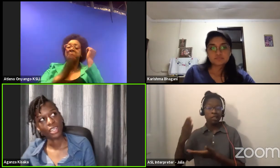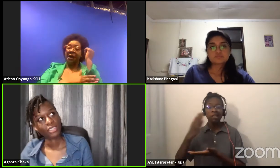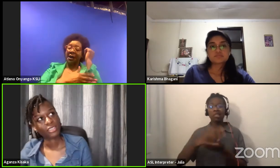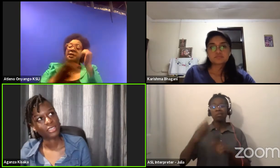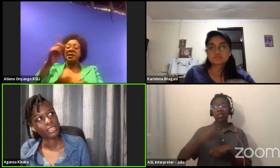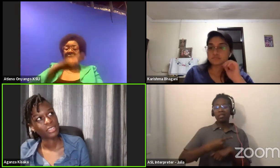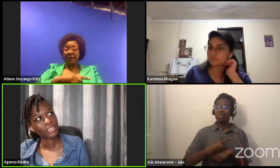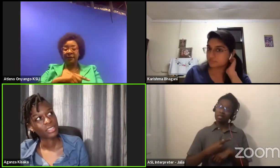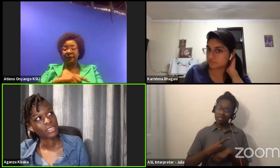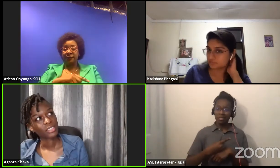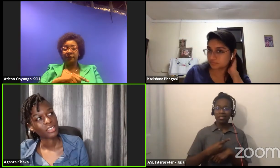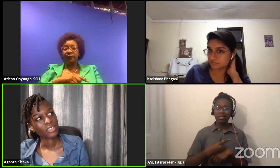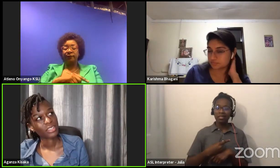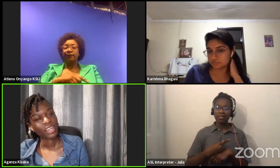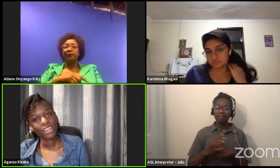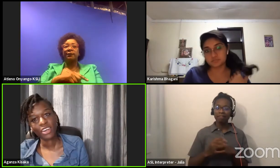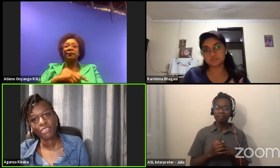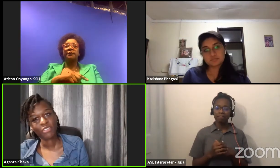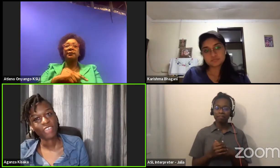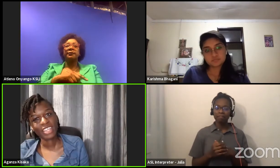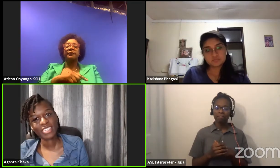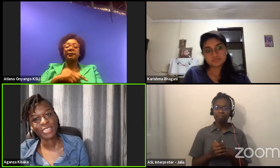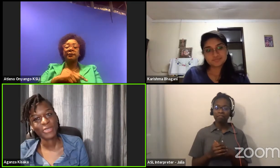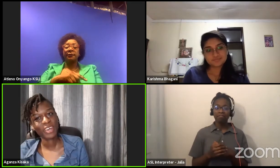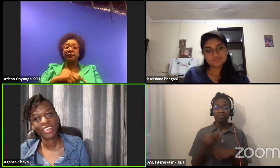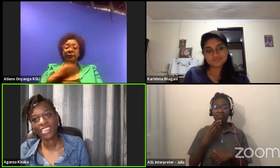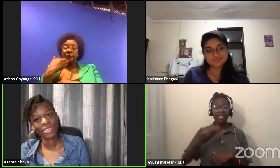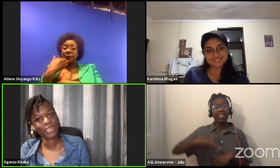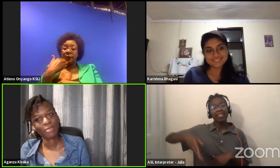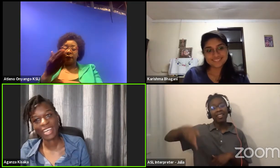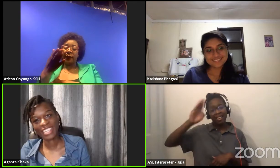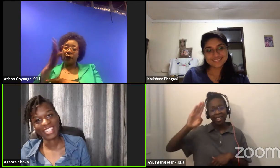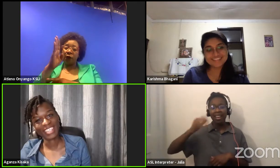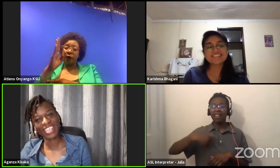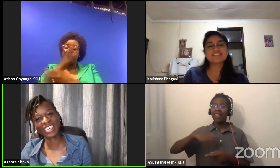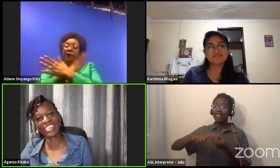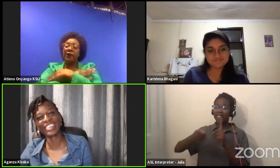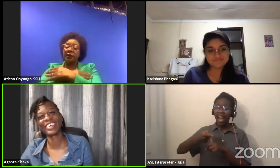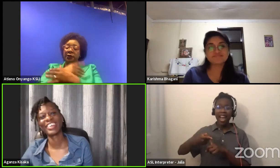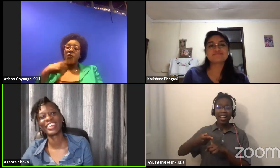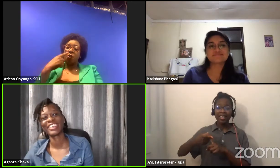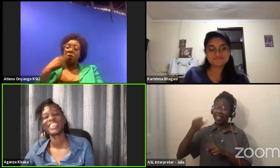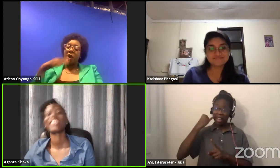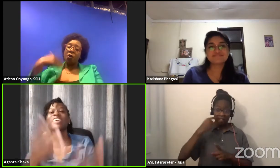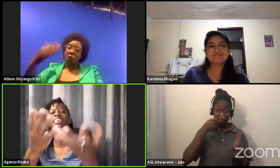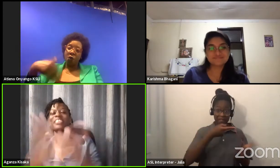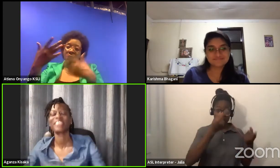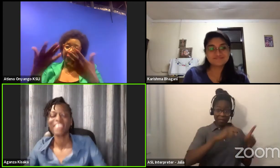And thank God for friends who are there on your bad days, like you.